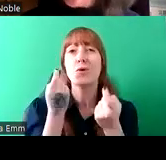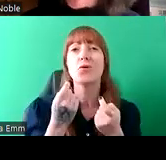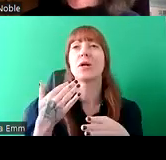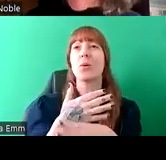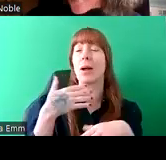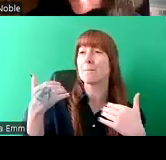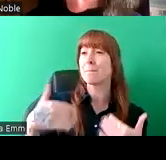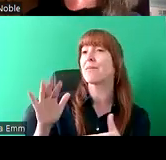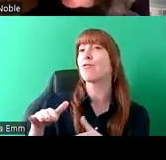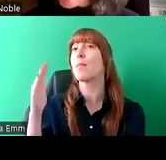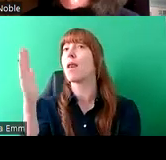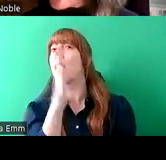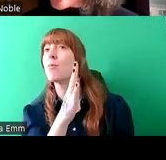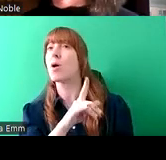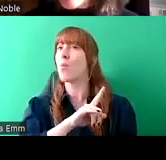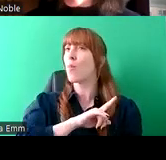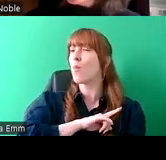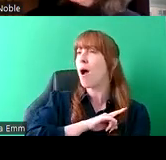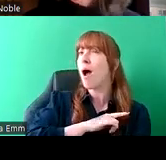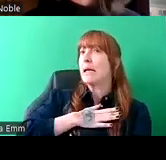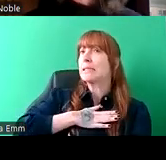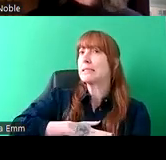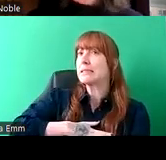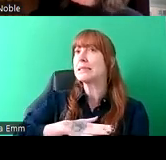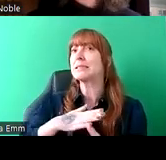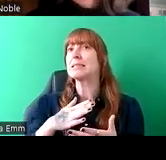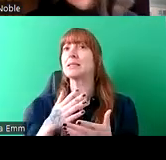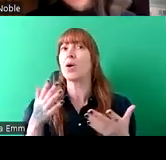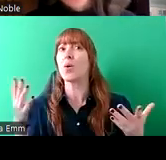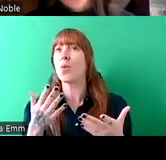looking at why that was, why there was a need for it, where there's still a need for that work,